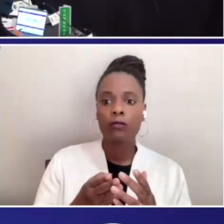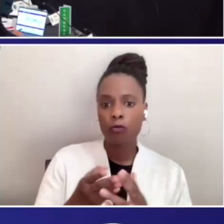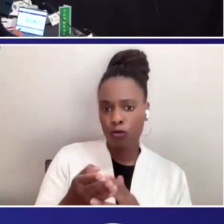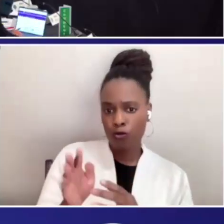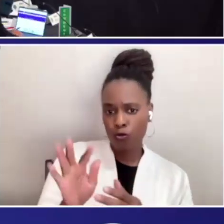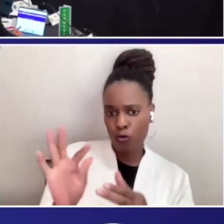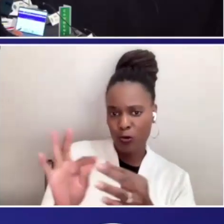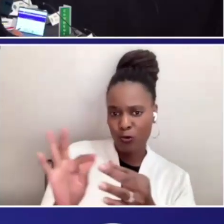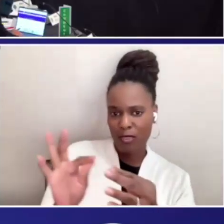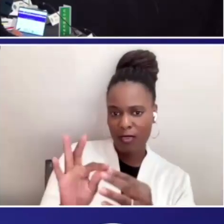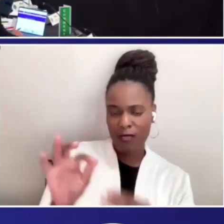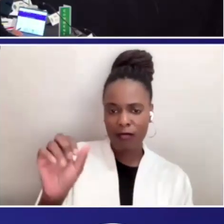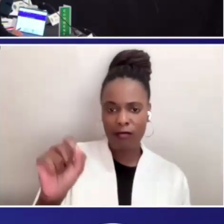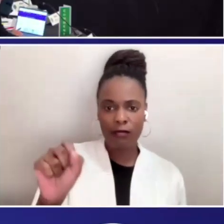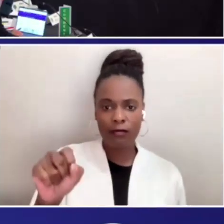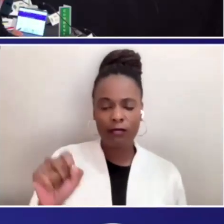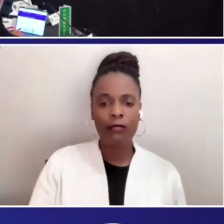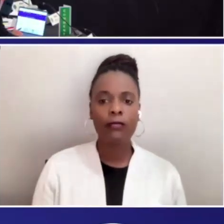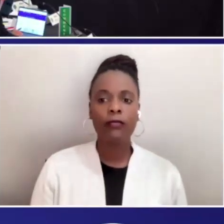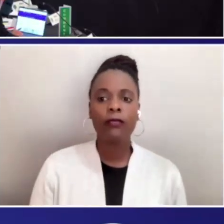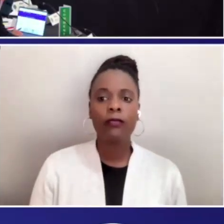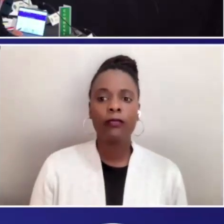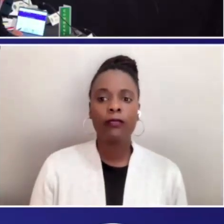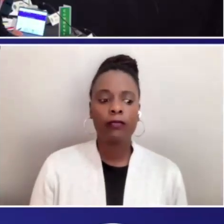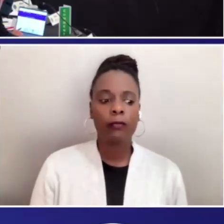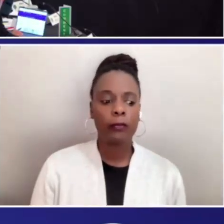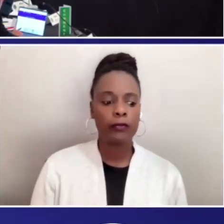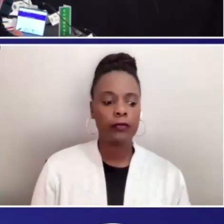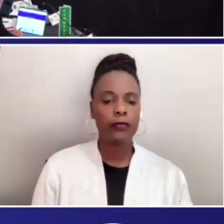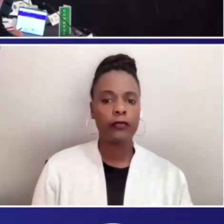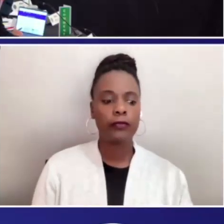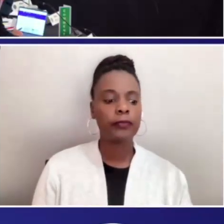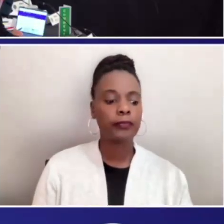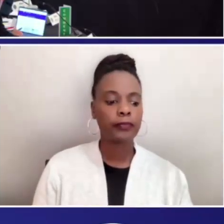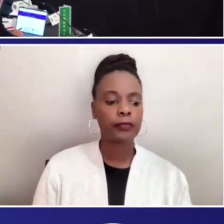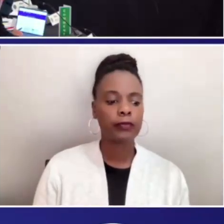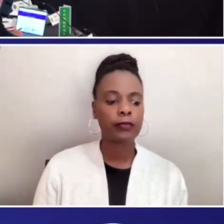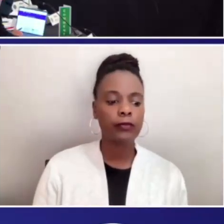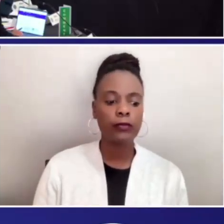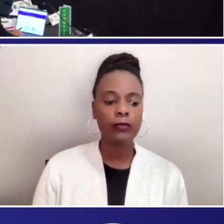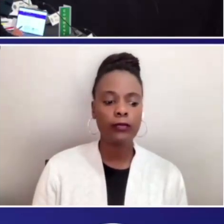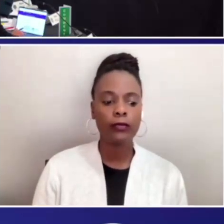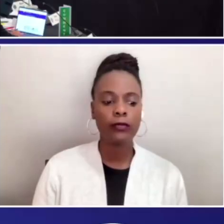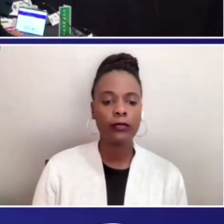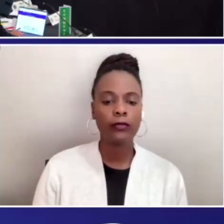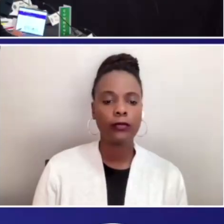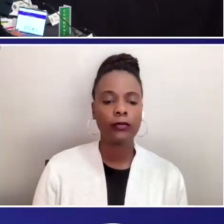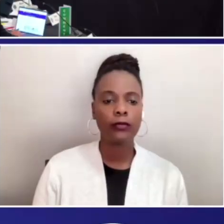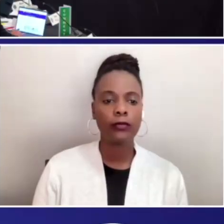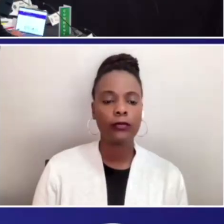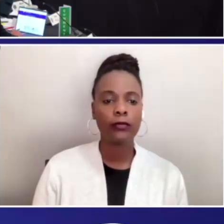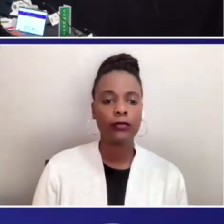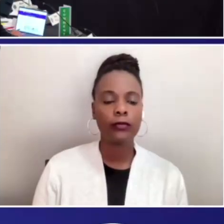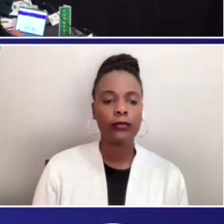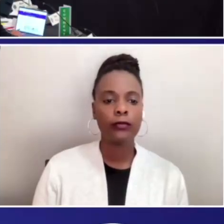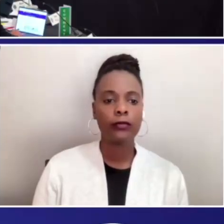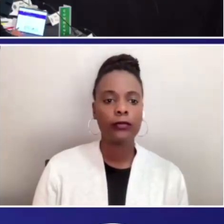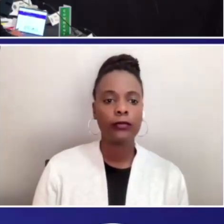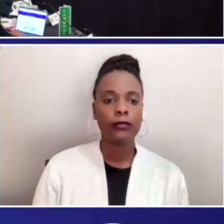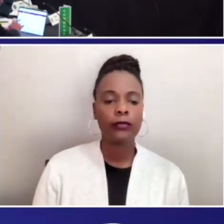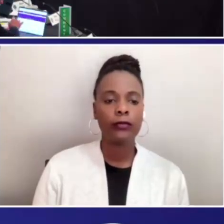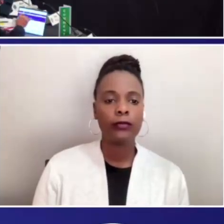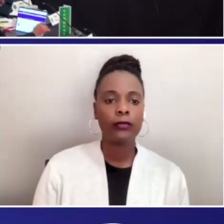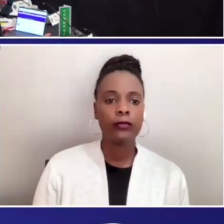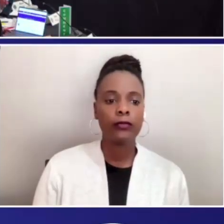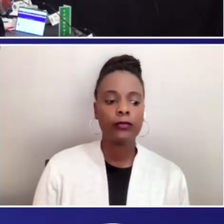Okay. So if they meet the,